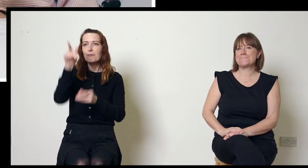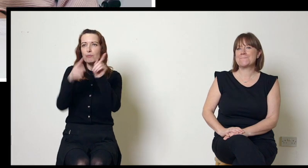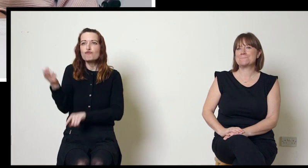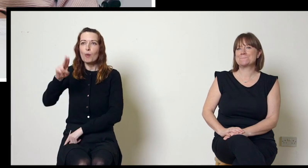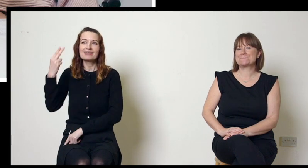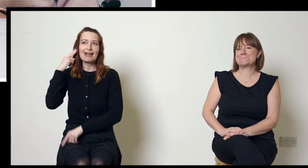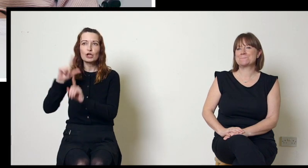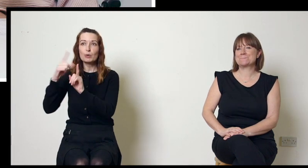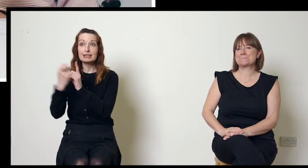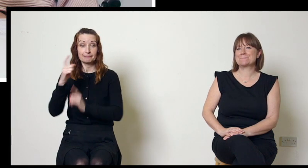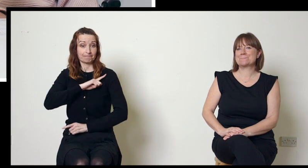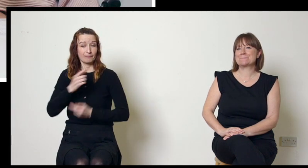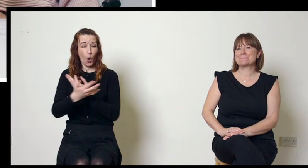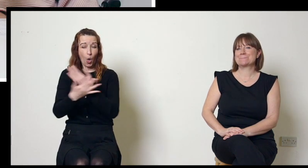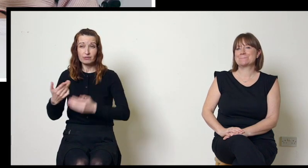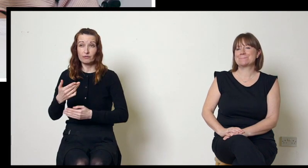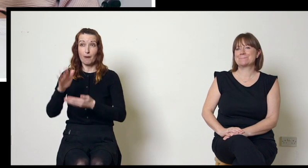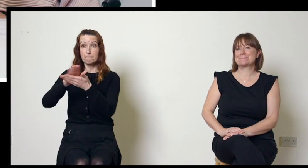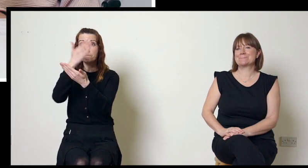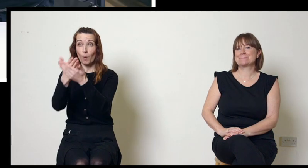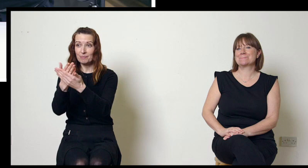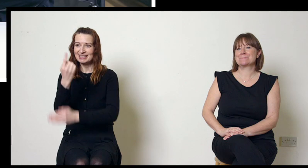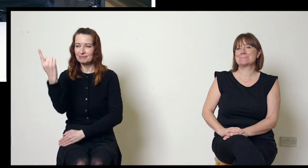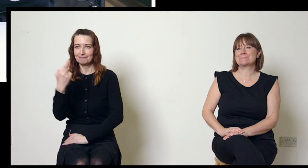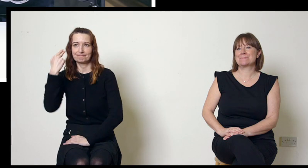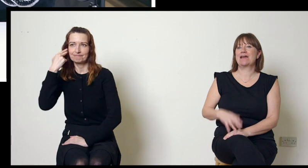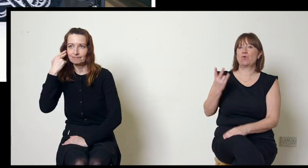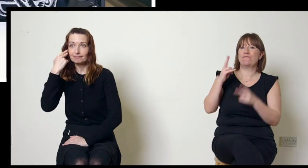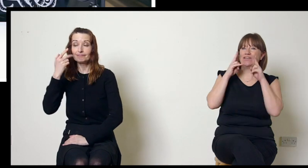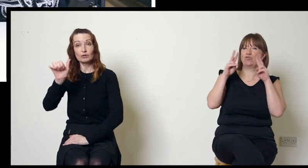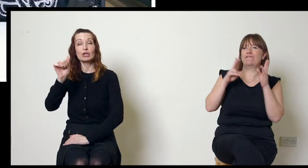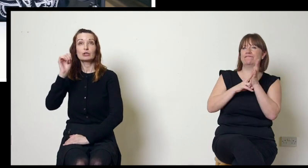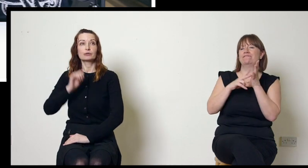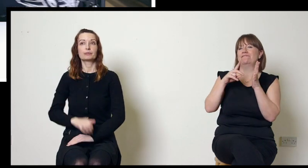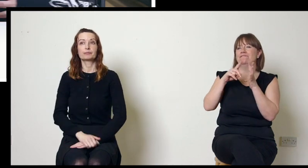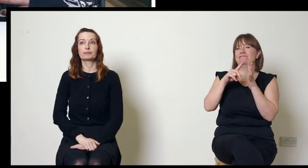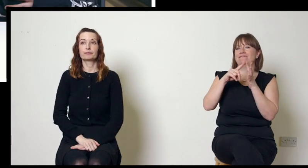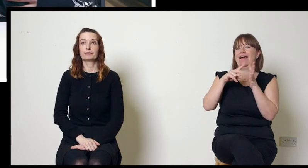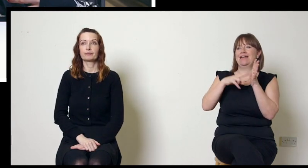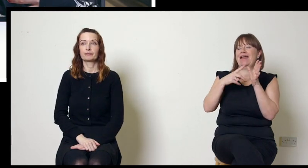because there's an awful lot of deaf poets actually, believe it or not out there. Yeah, it's called visual vernacular as well, which is… Nice!